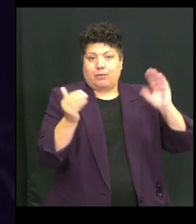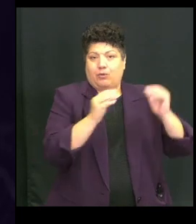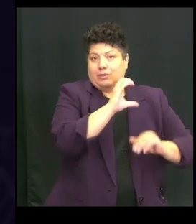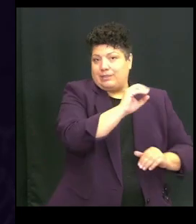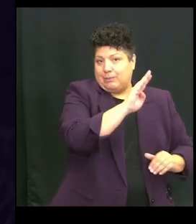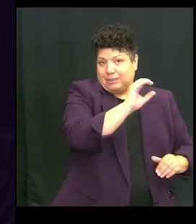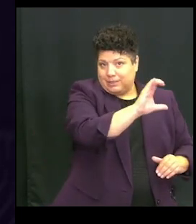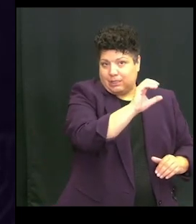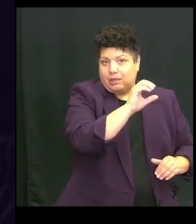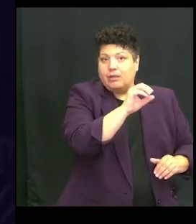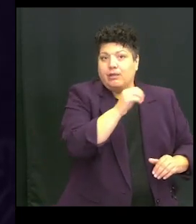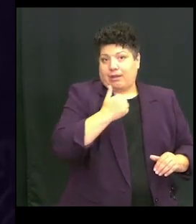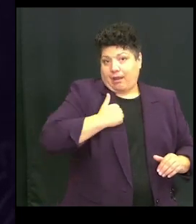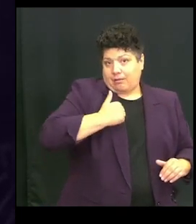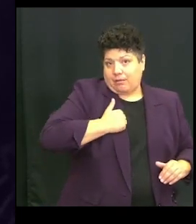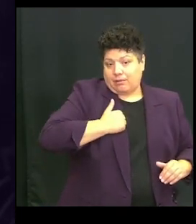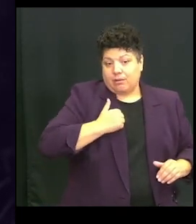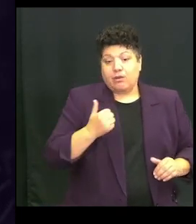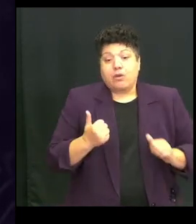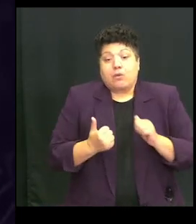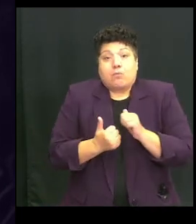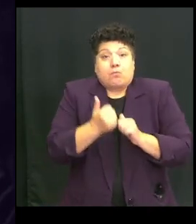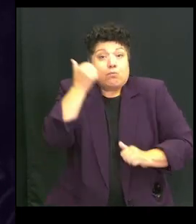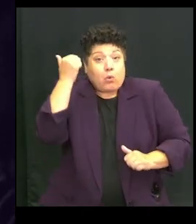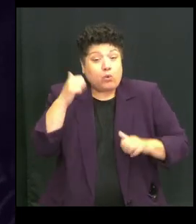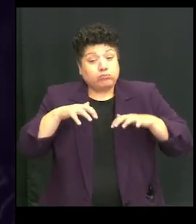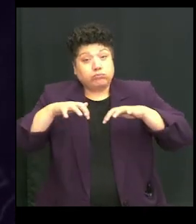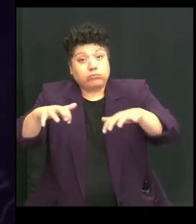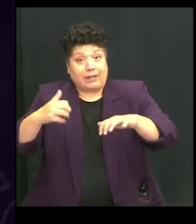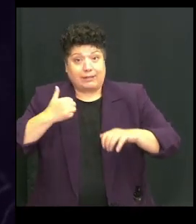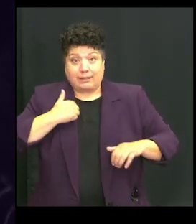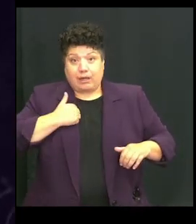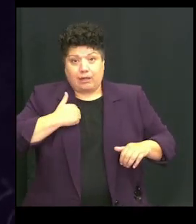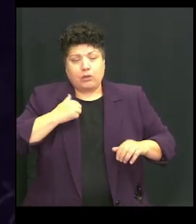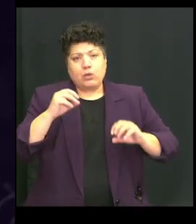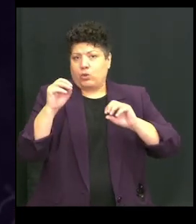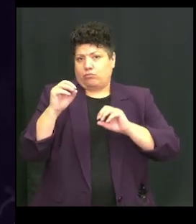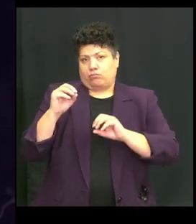The overwhelming majority of Canadians consume no partisan news at all.